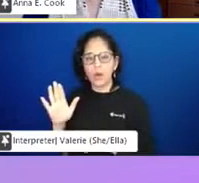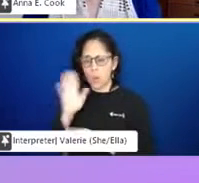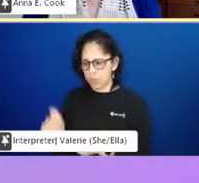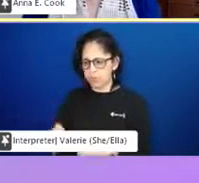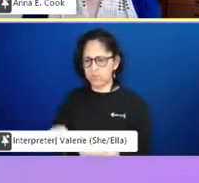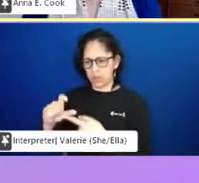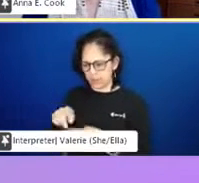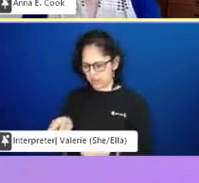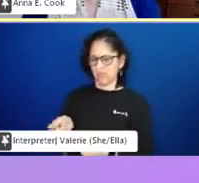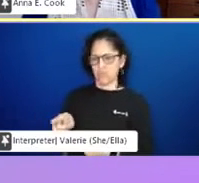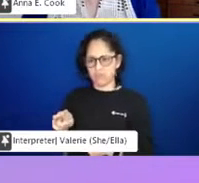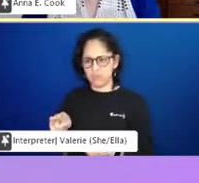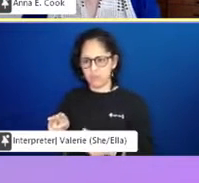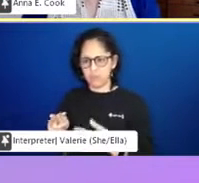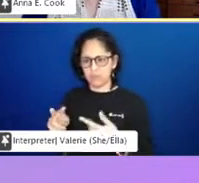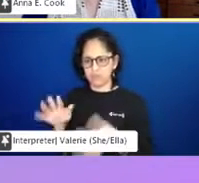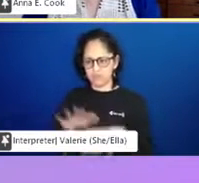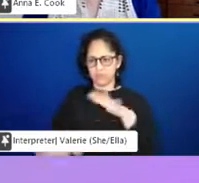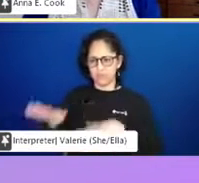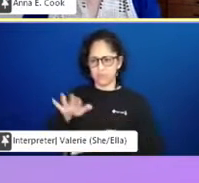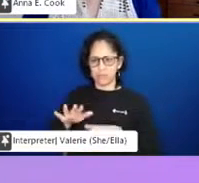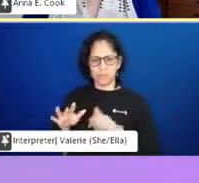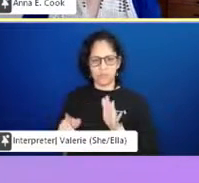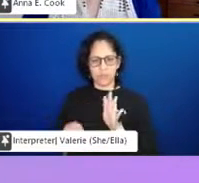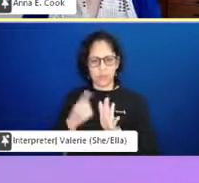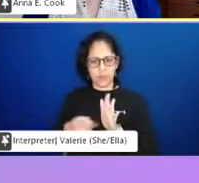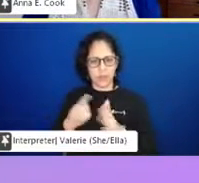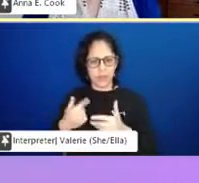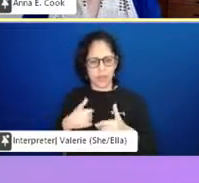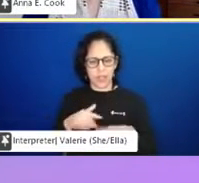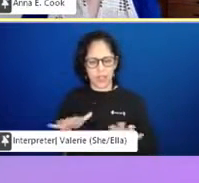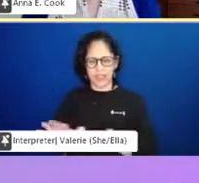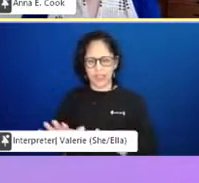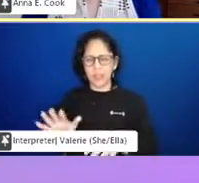know what's going on sometimes I freaked out because the computer is trying to tell